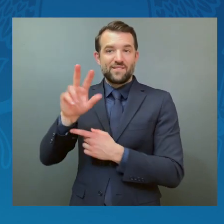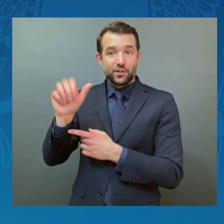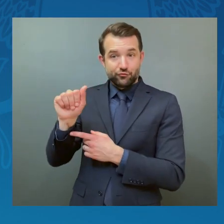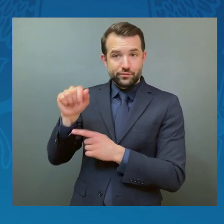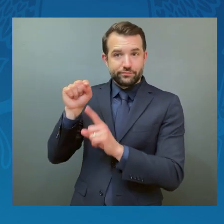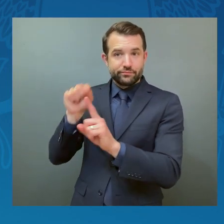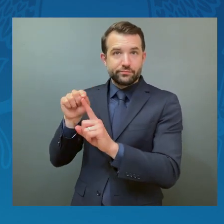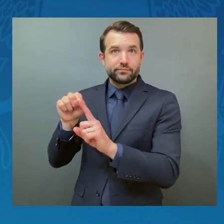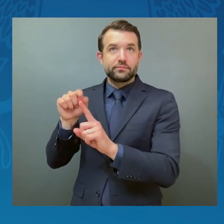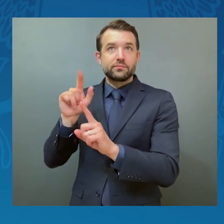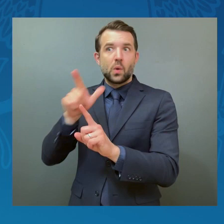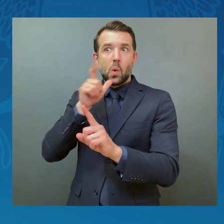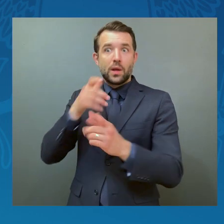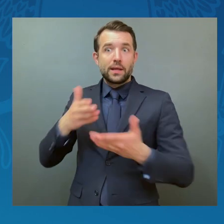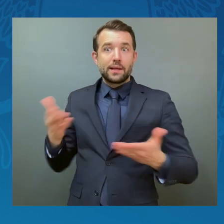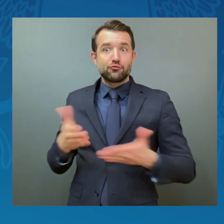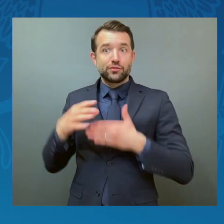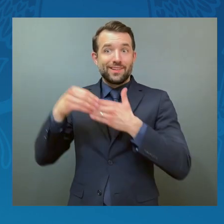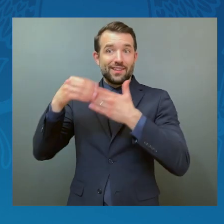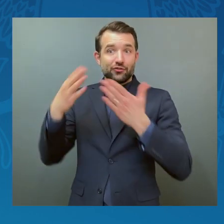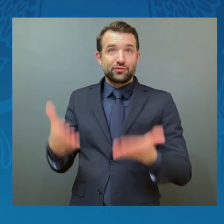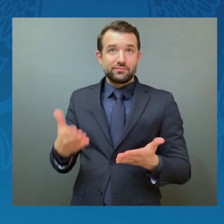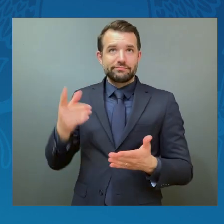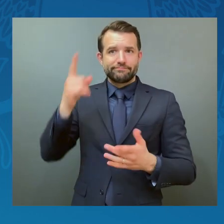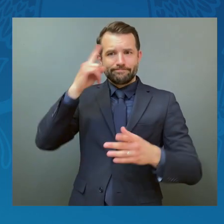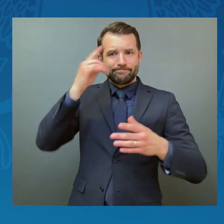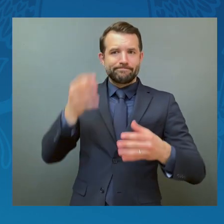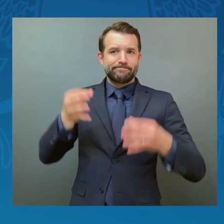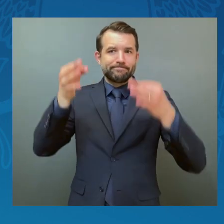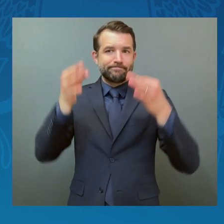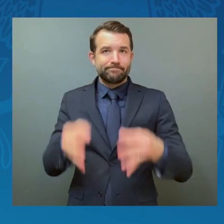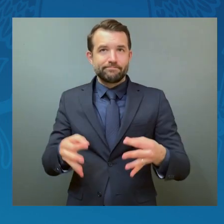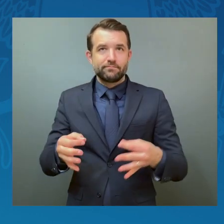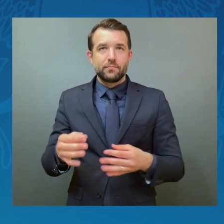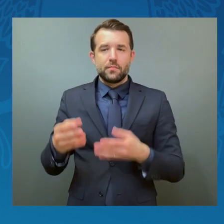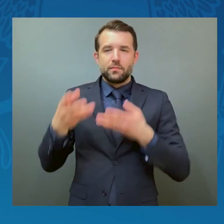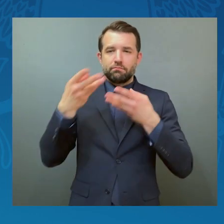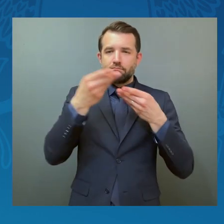has decided to streamline the process for applying for debt relief.